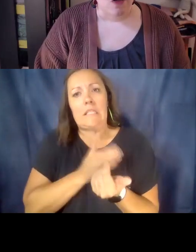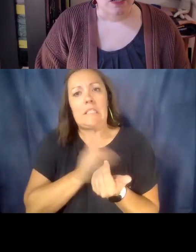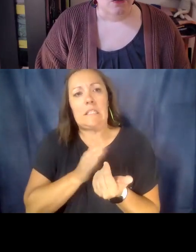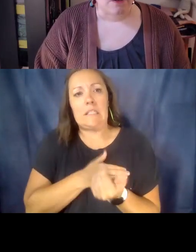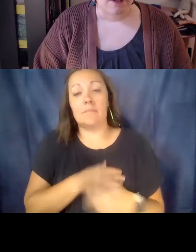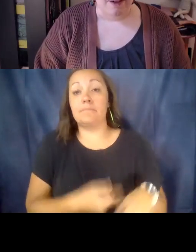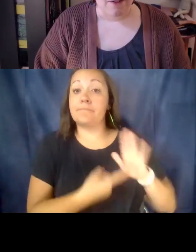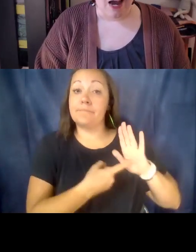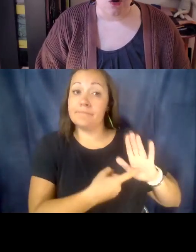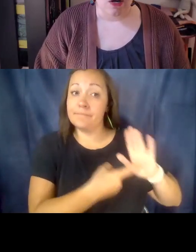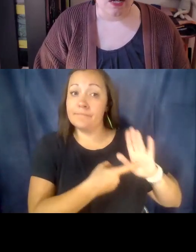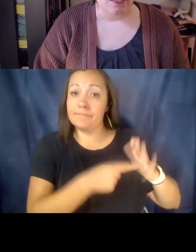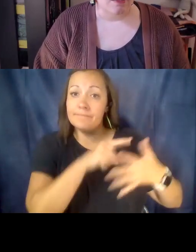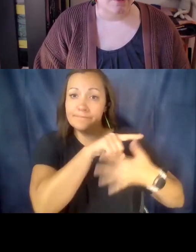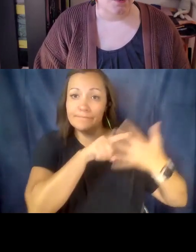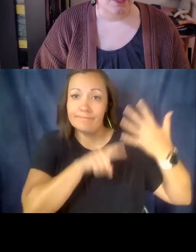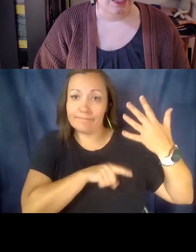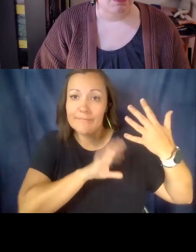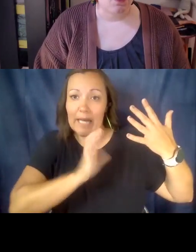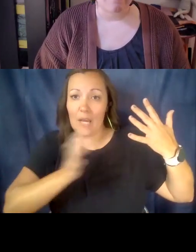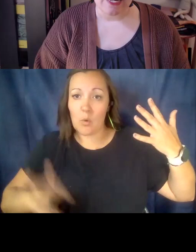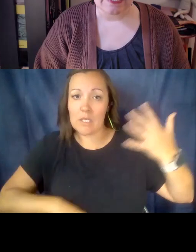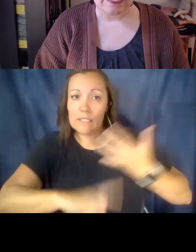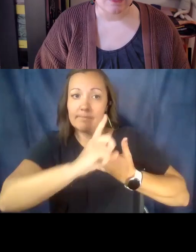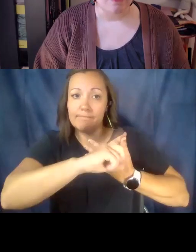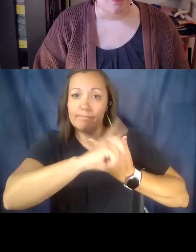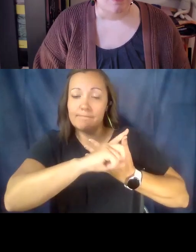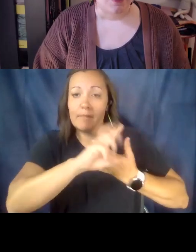fallen to roughly five categories. The first one is going to be way finding, then we will